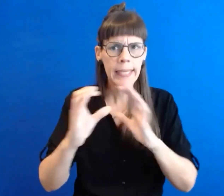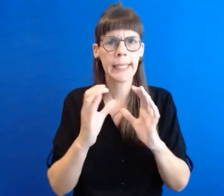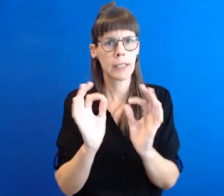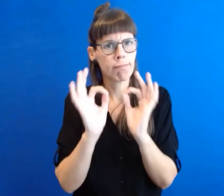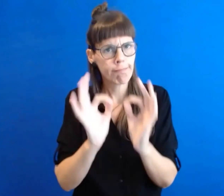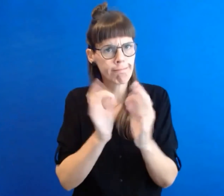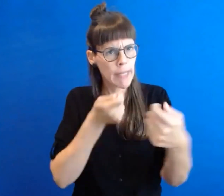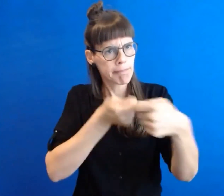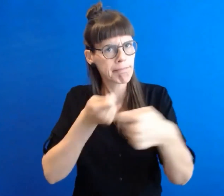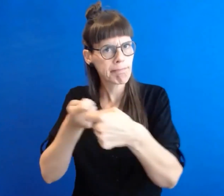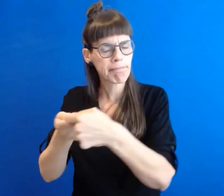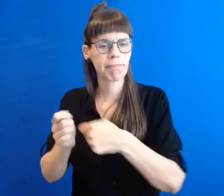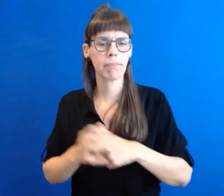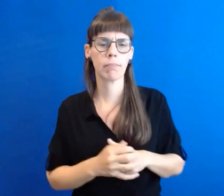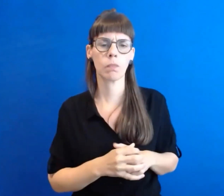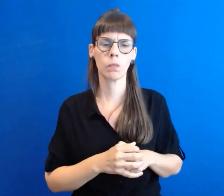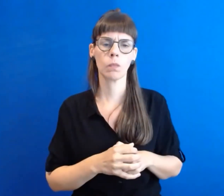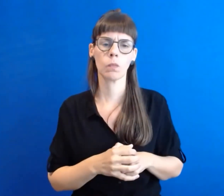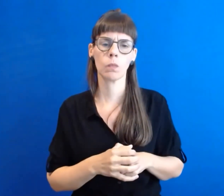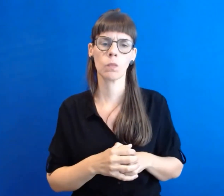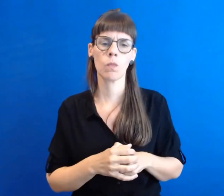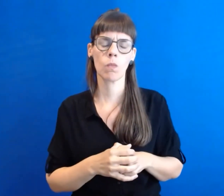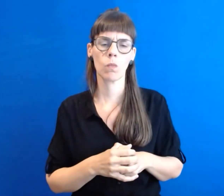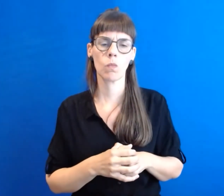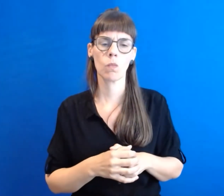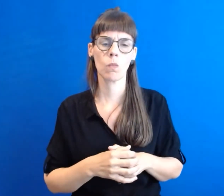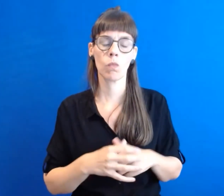, accessible information and communication, employment